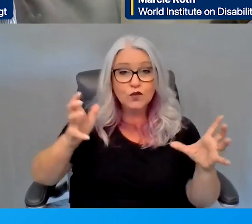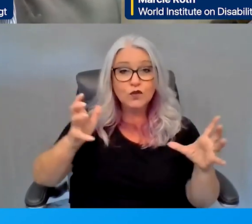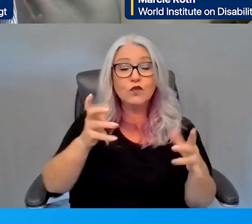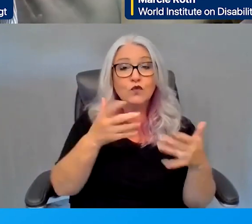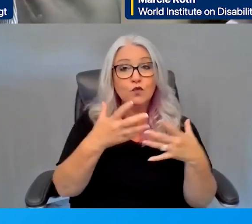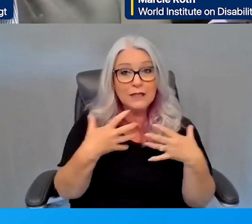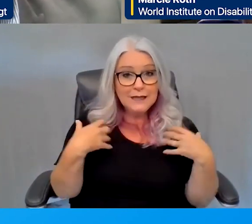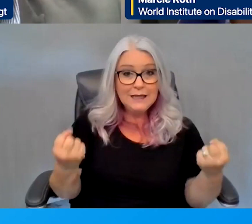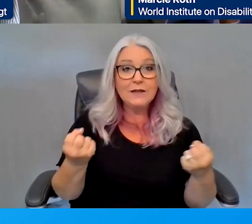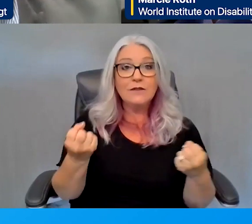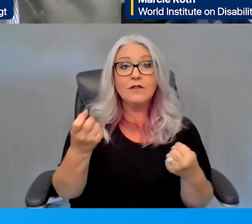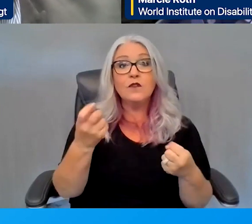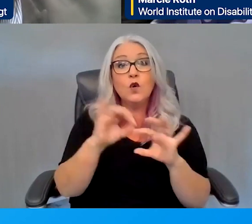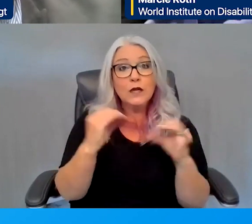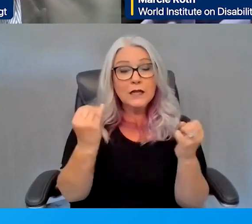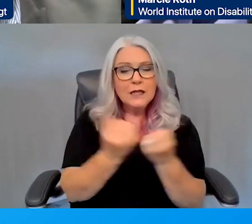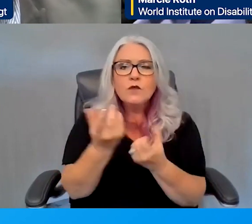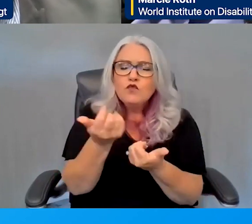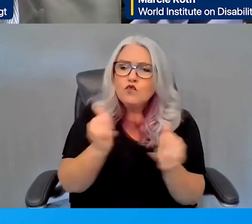close the box between what I